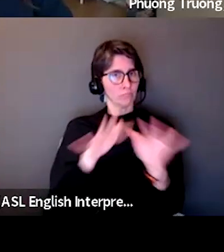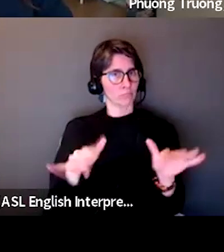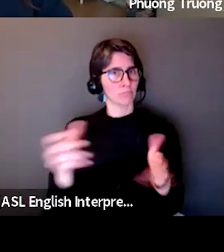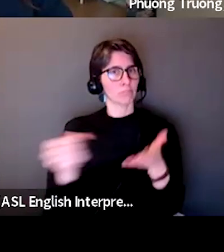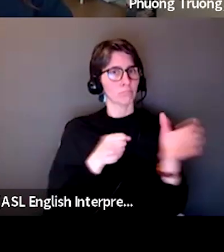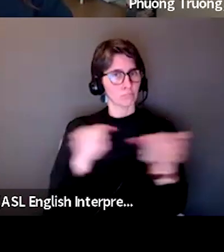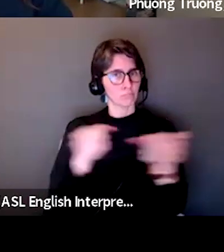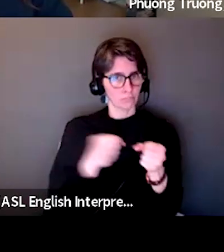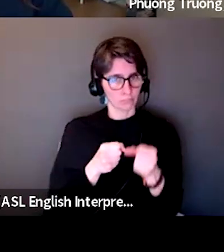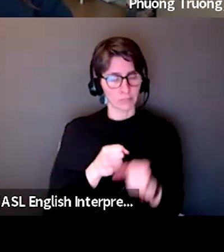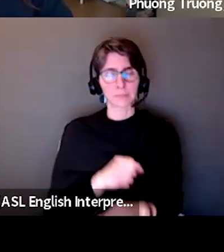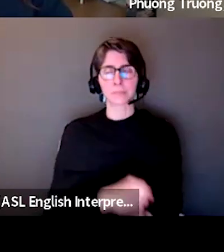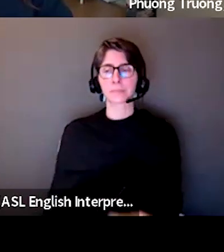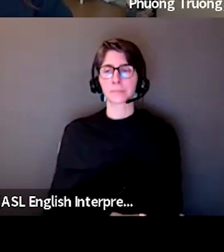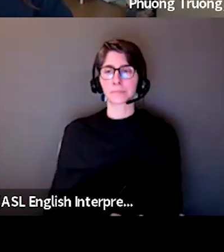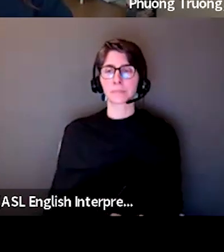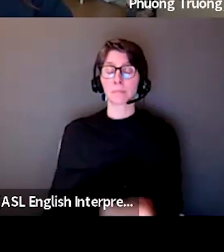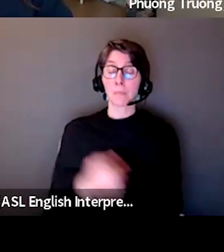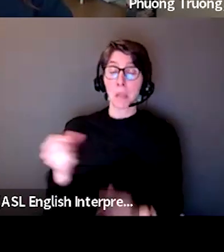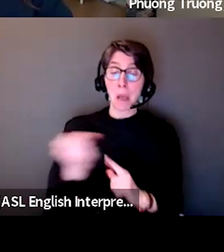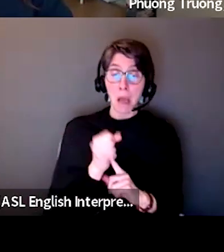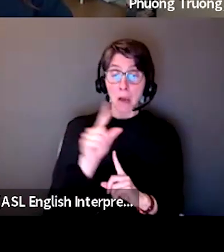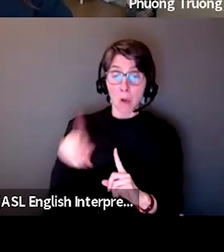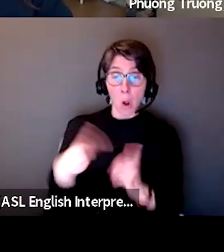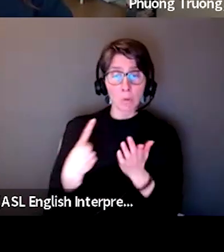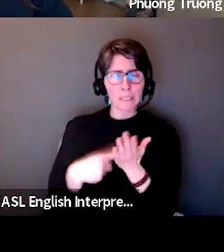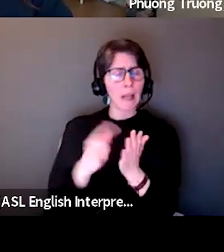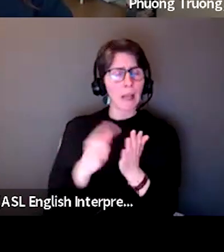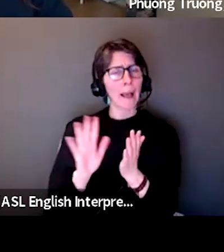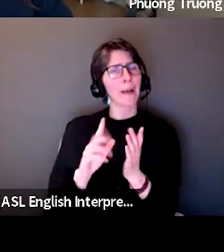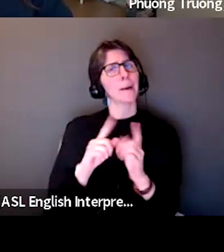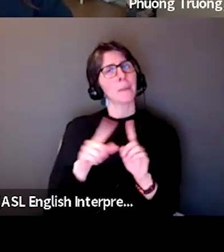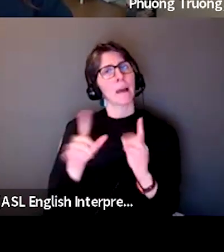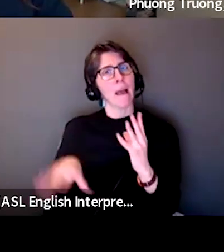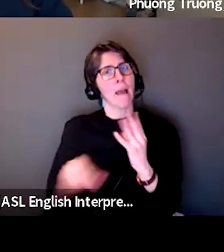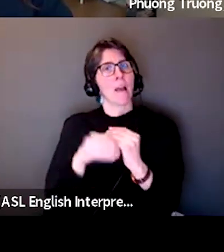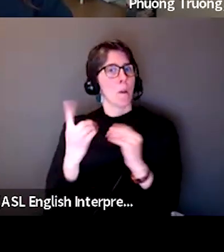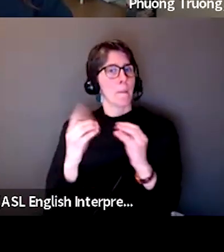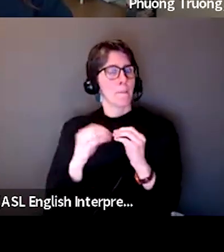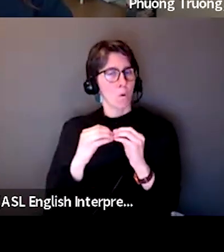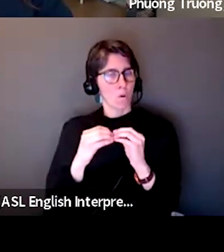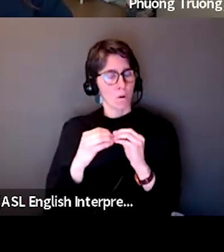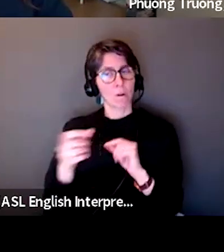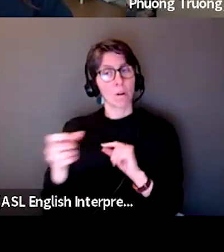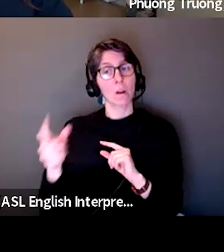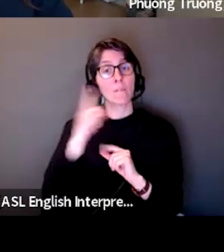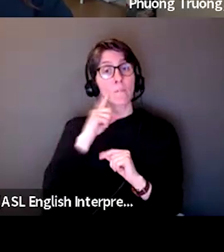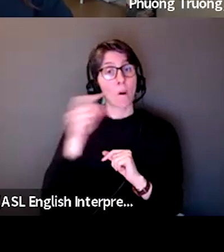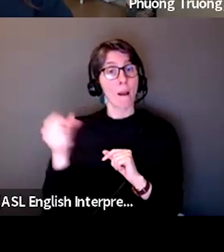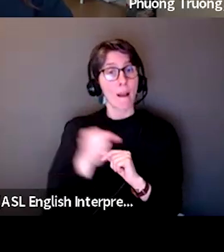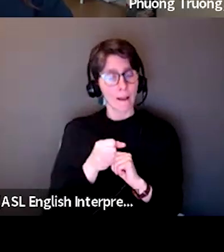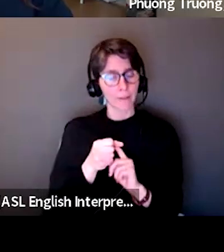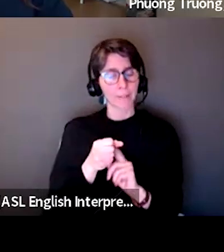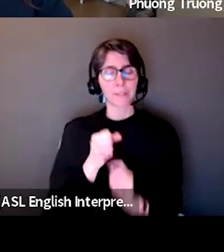I don't want to focus too much on hiring, but I'll just say one more thing, which is the weirdly